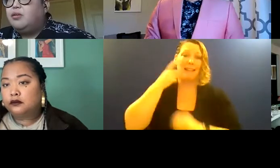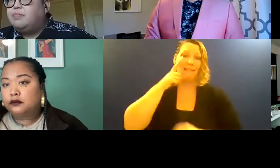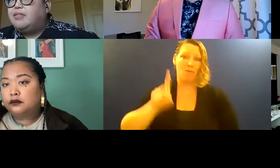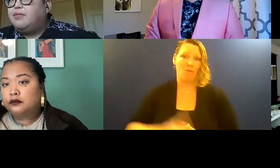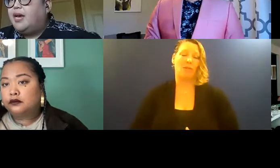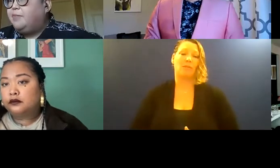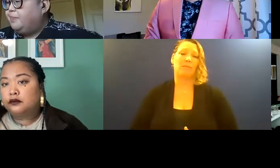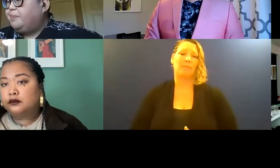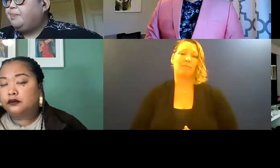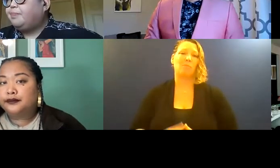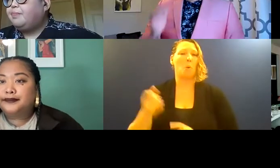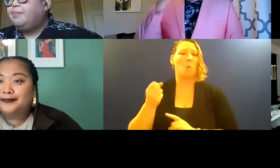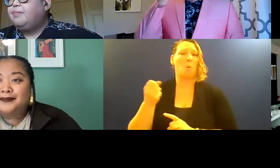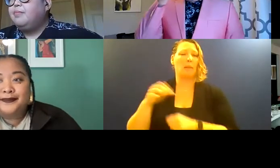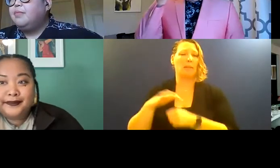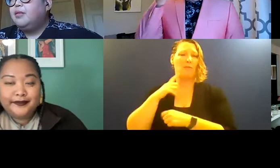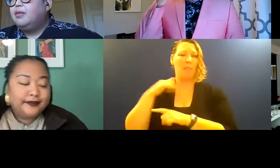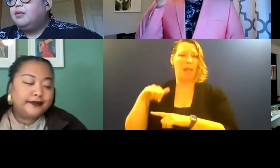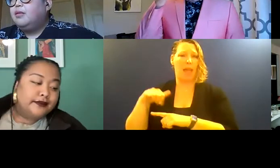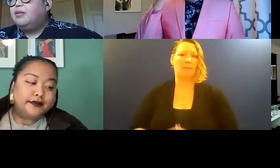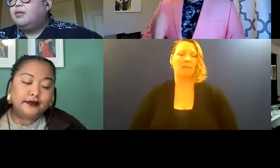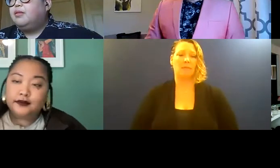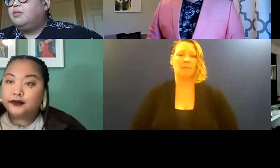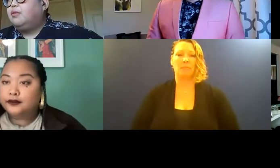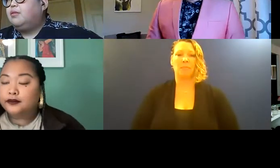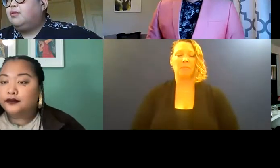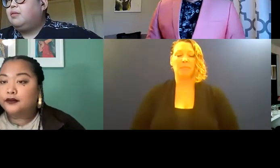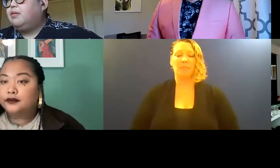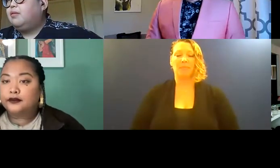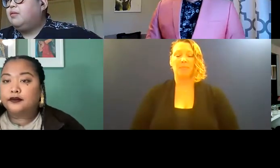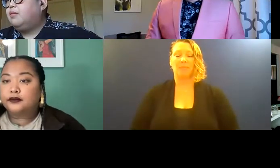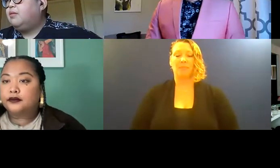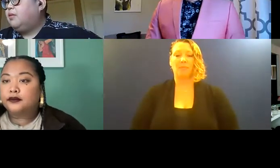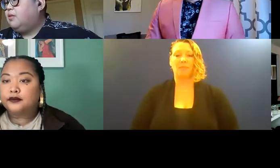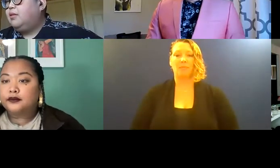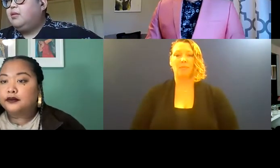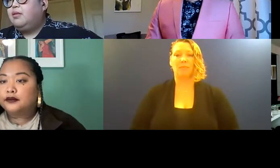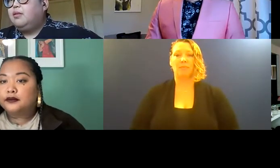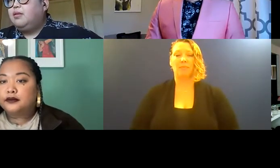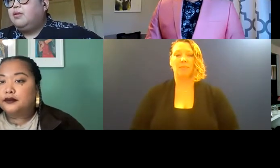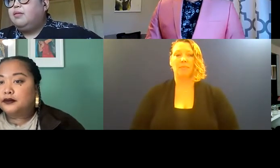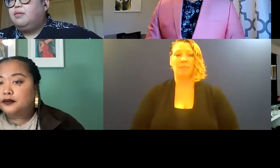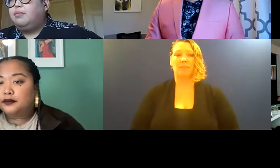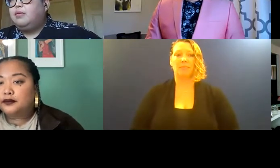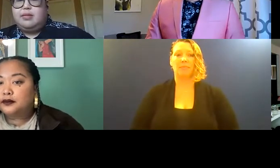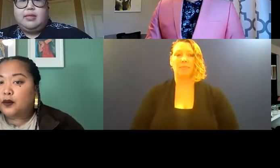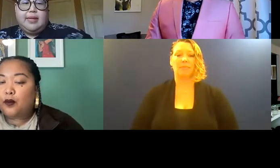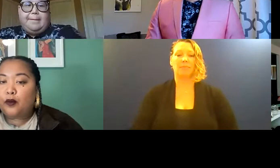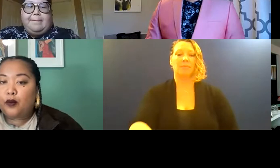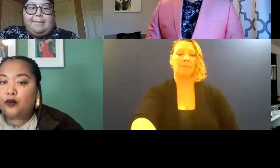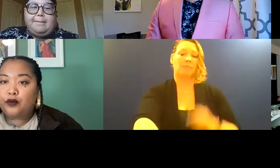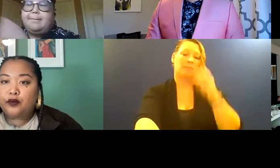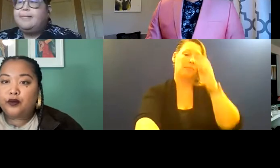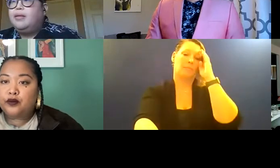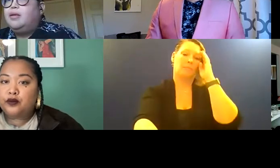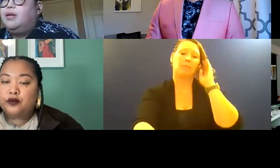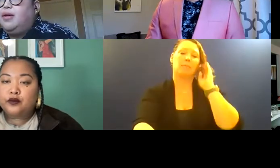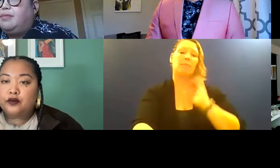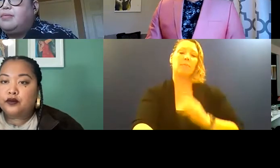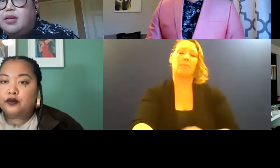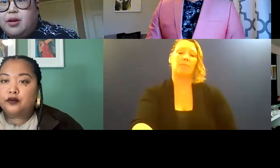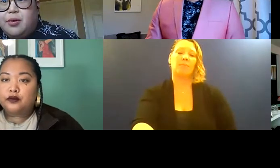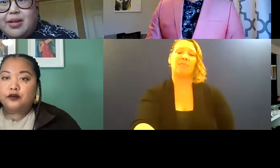I'd like to hold space for that.